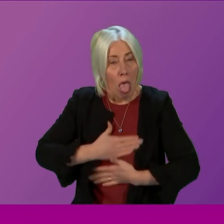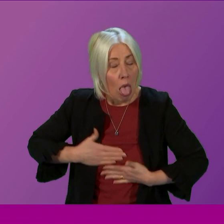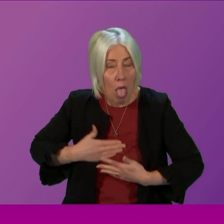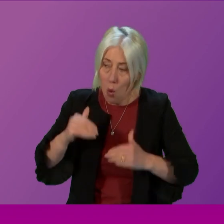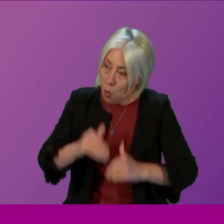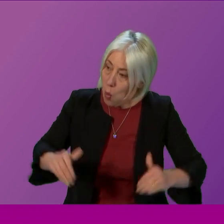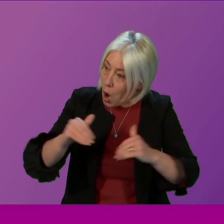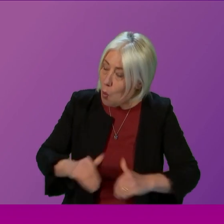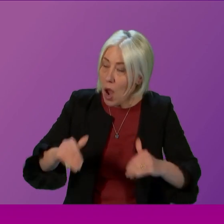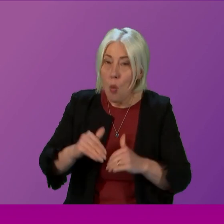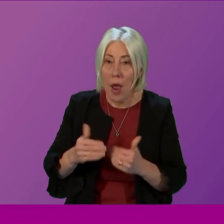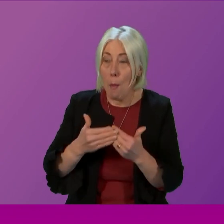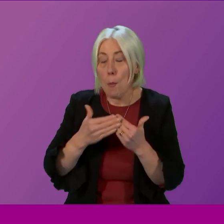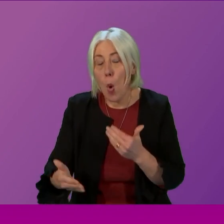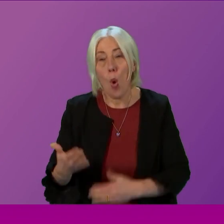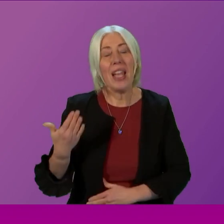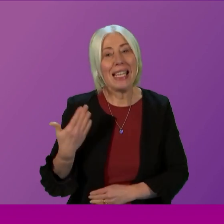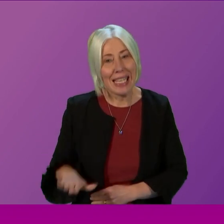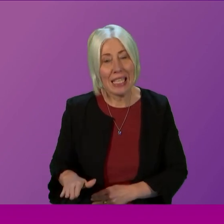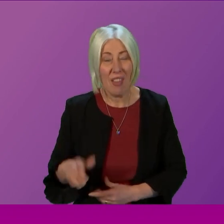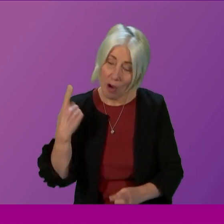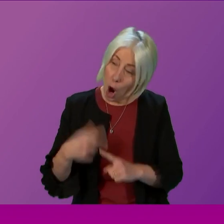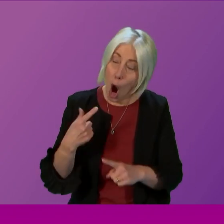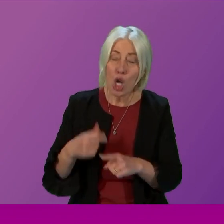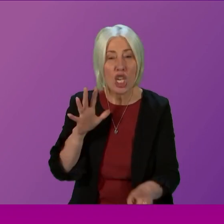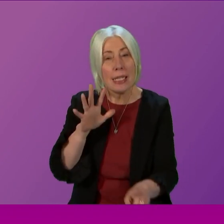to wait a minute longer than they need for urgent diagnostic tests?